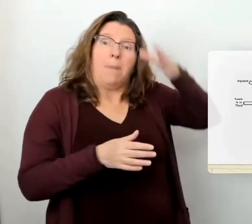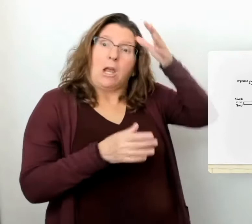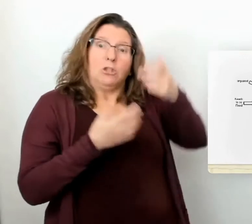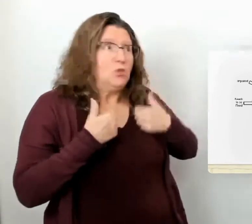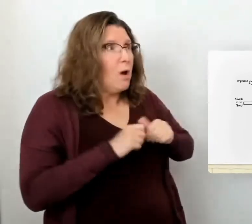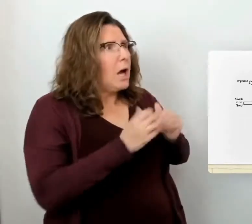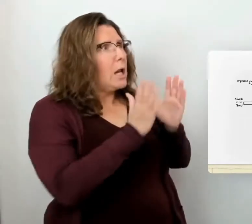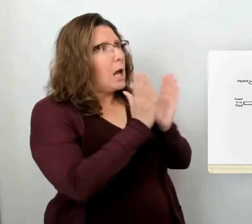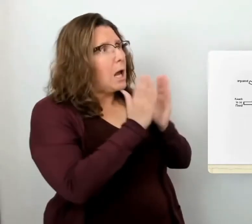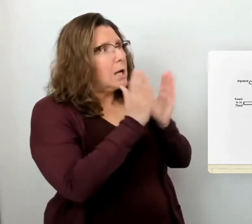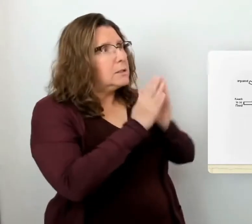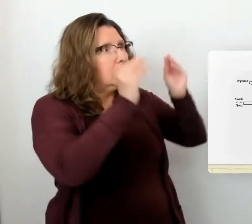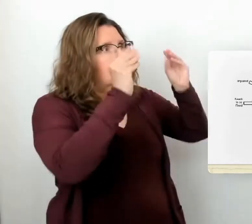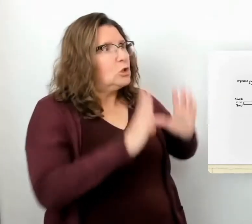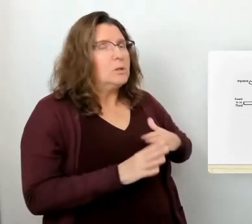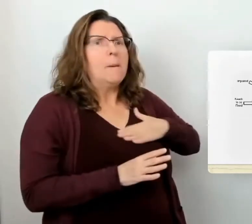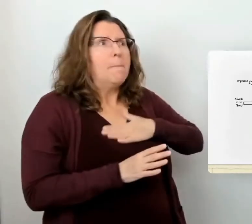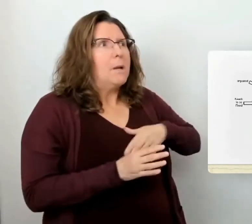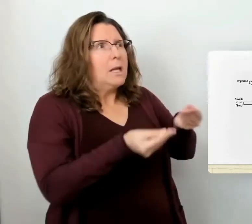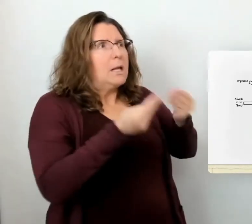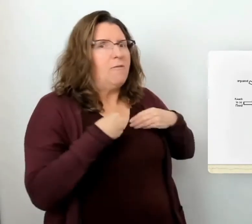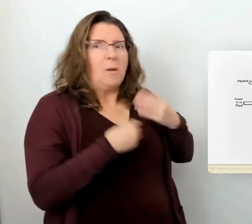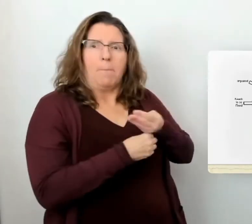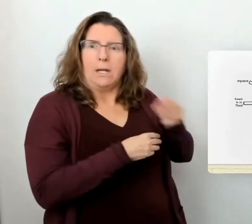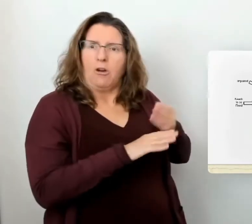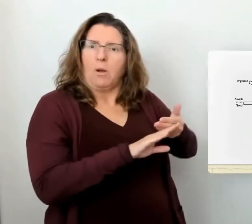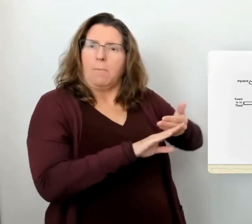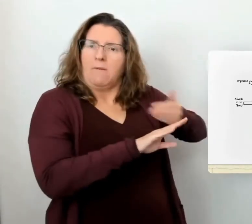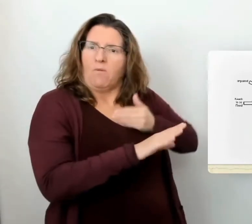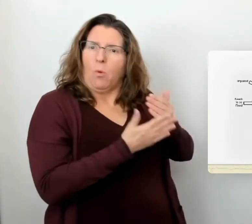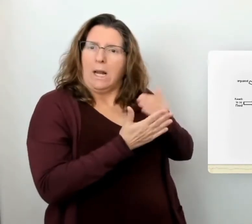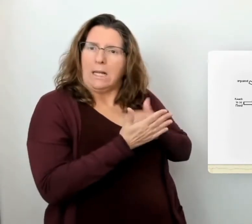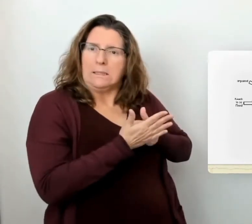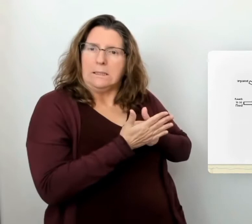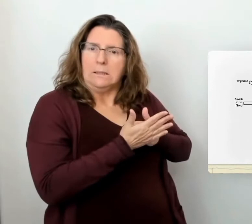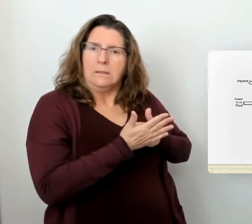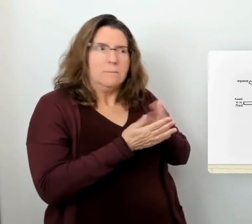My parents asked the teachers to provide me with the material before class, so I could pre-read and